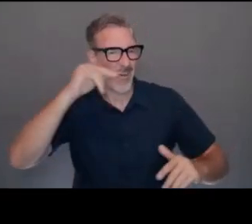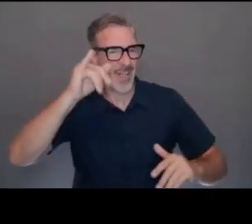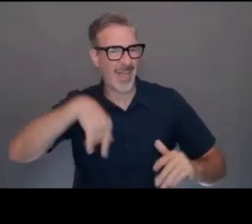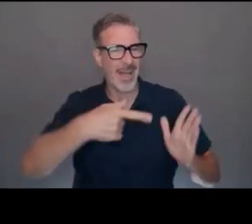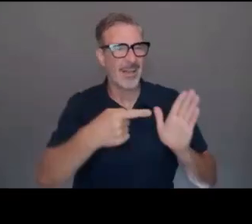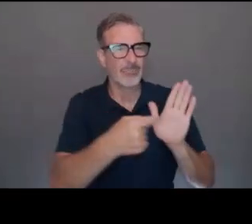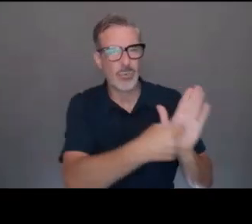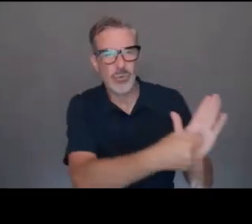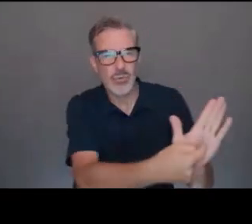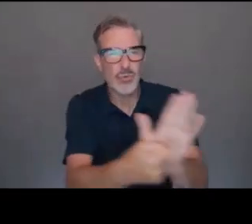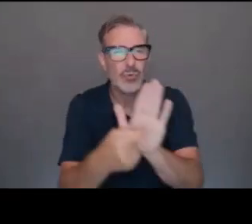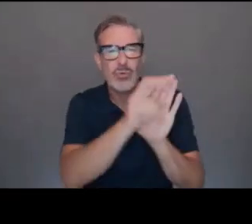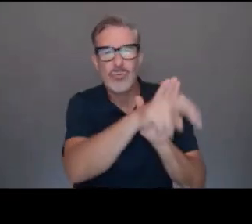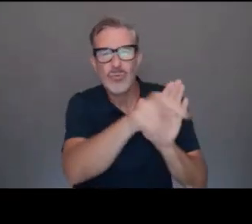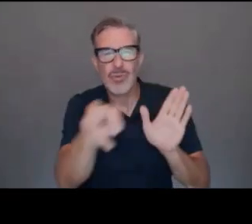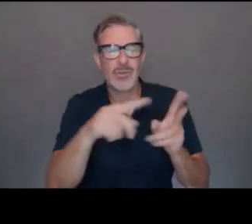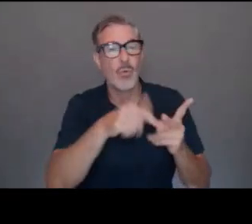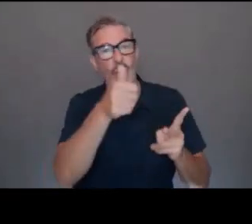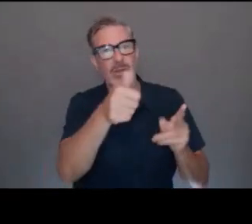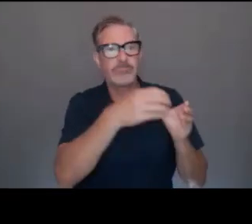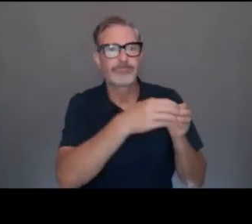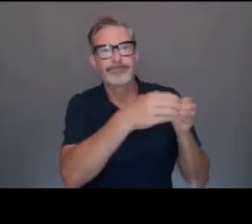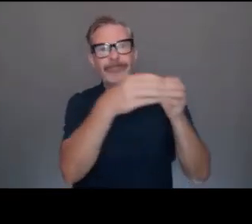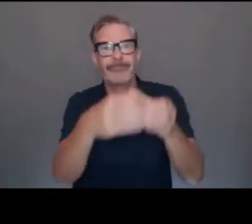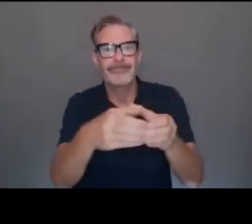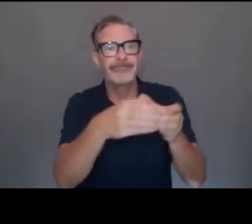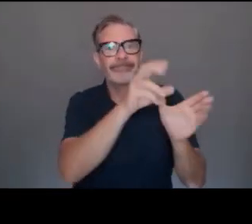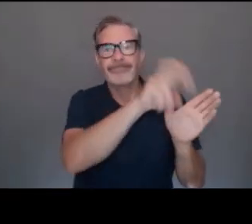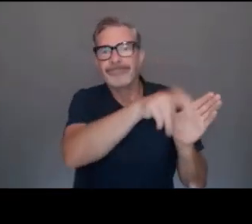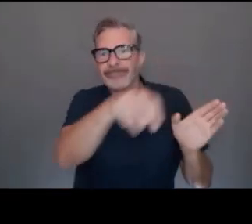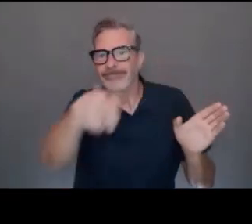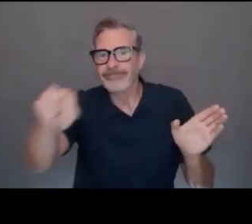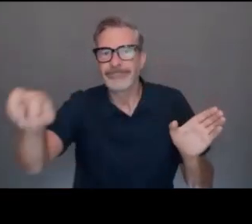So, once applicants have signed up and accessed their accounts through the